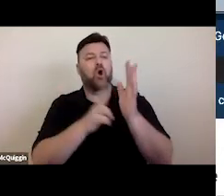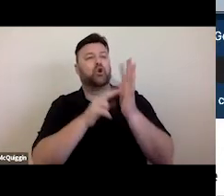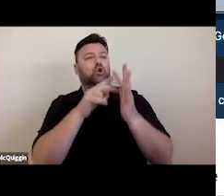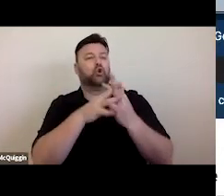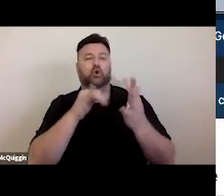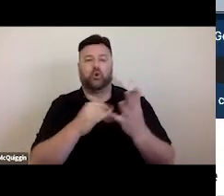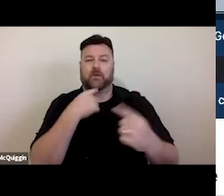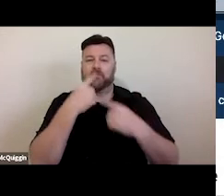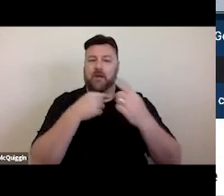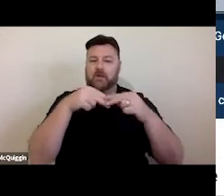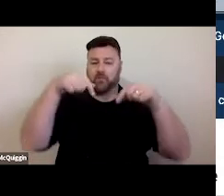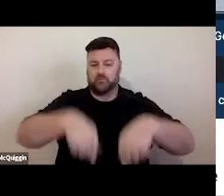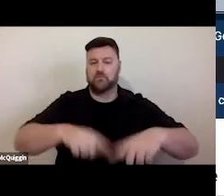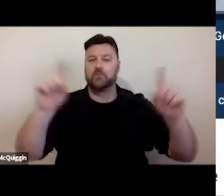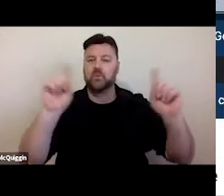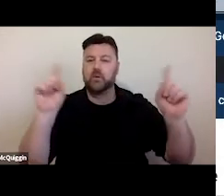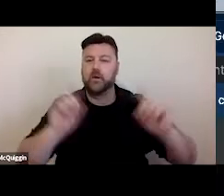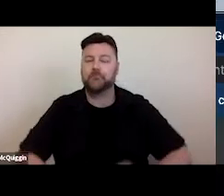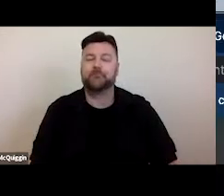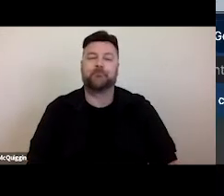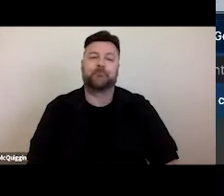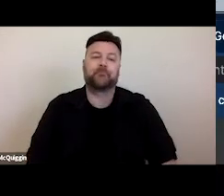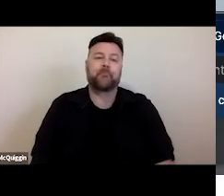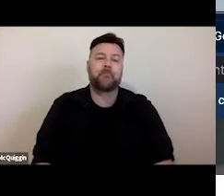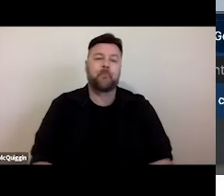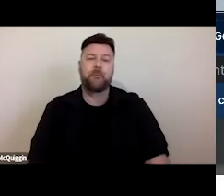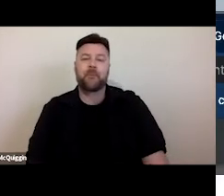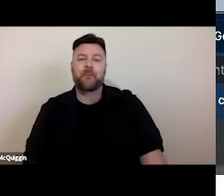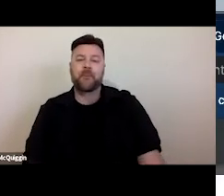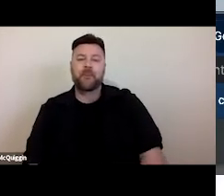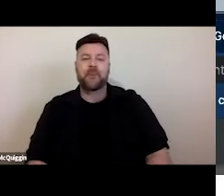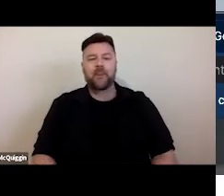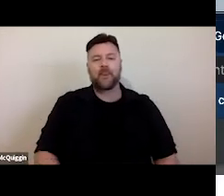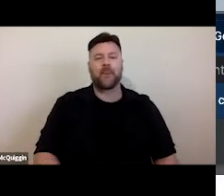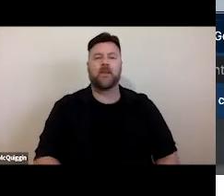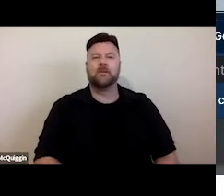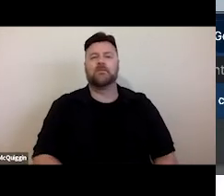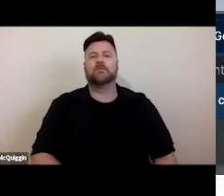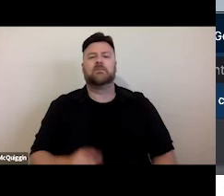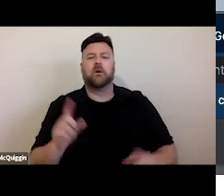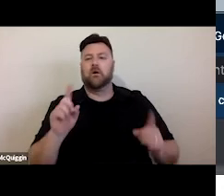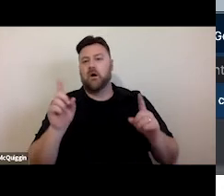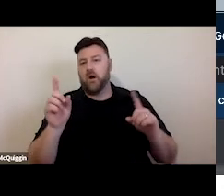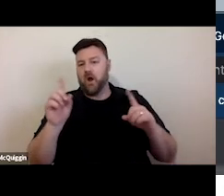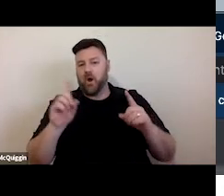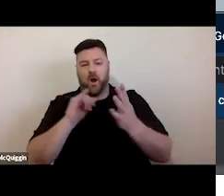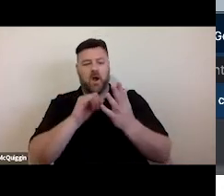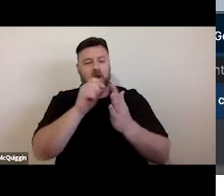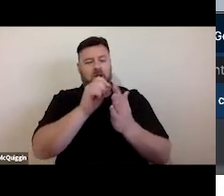look at what a - oh, what does a psychographic look like.